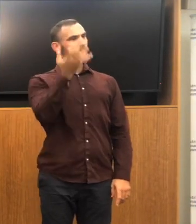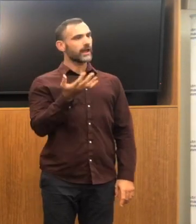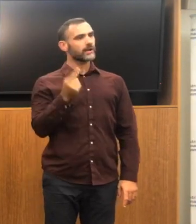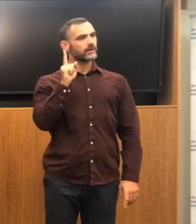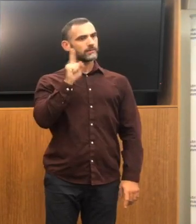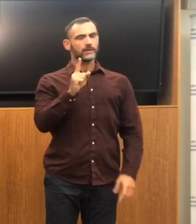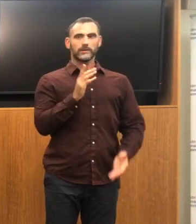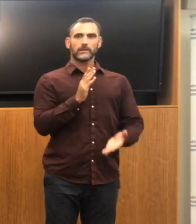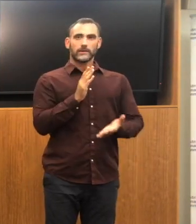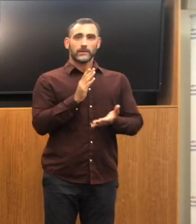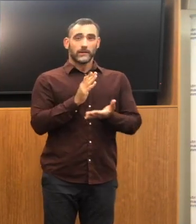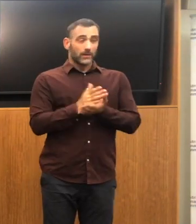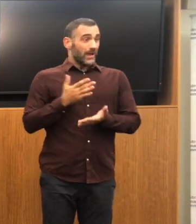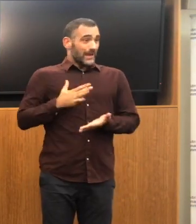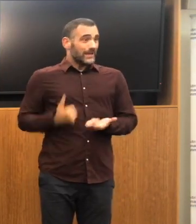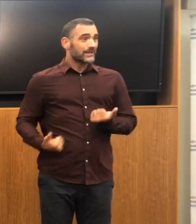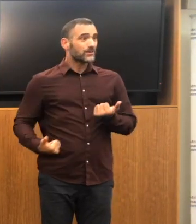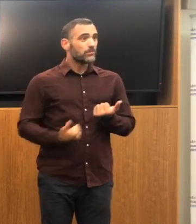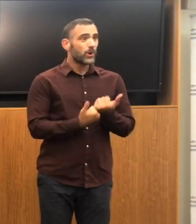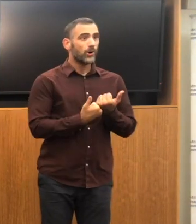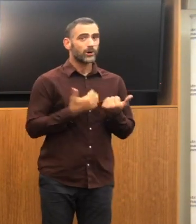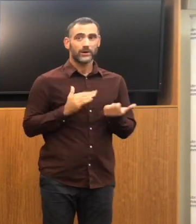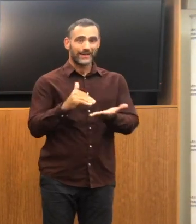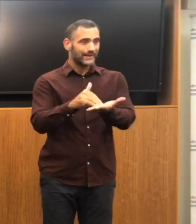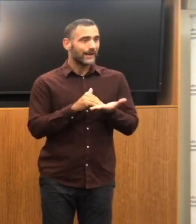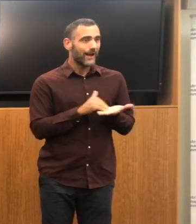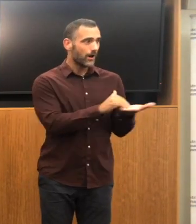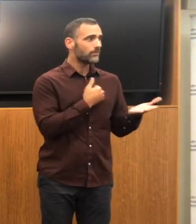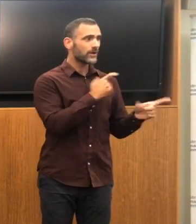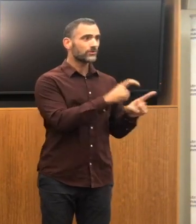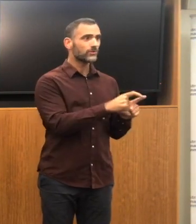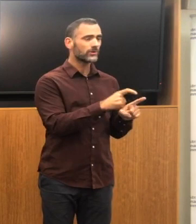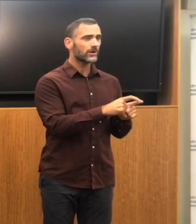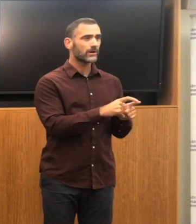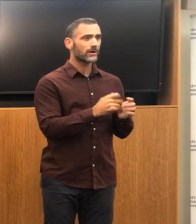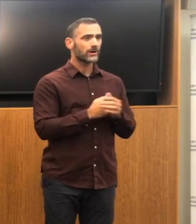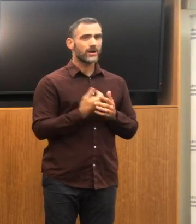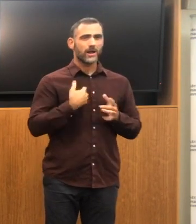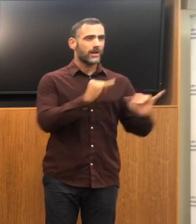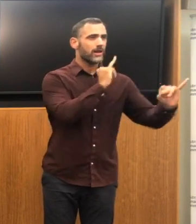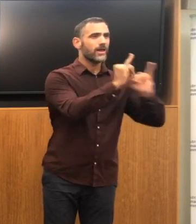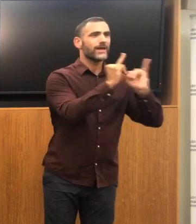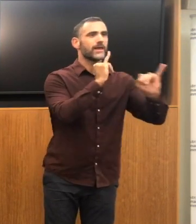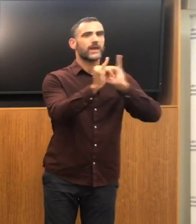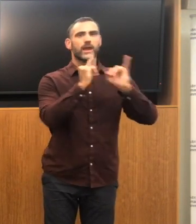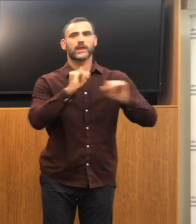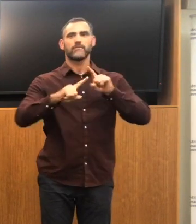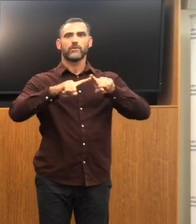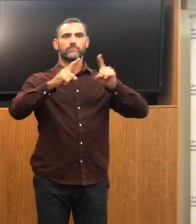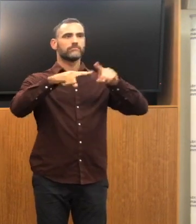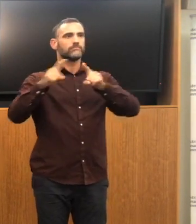and really needed to have some support. I've interviewed people from different countries who've told